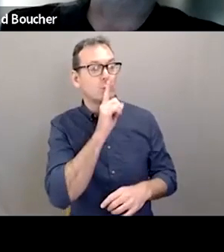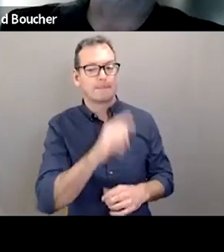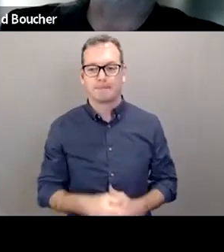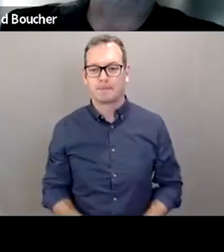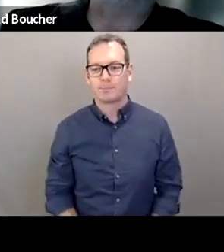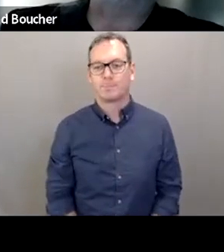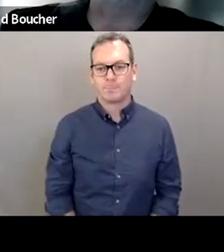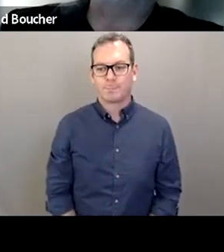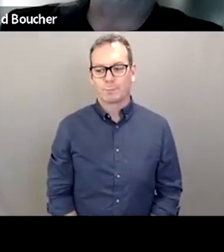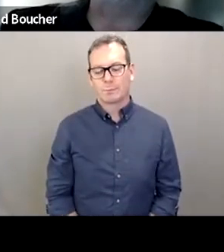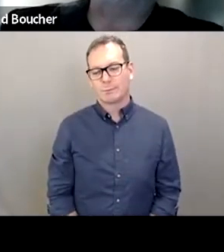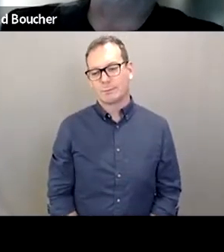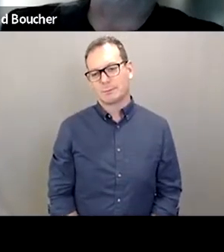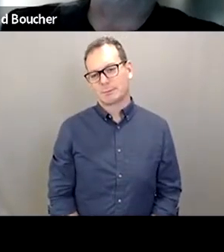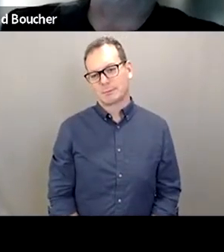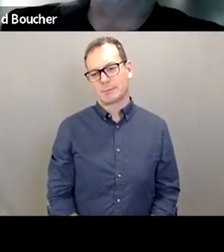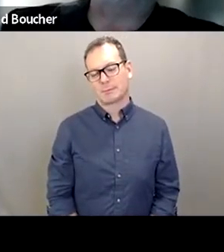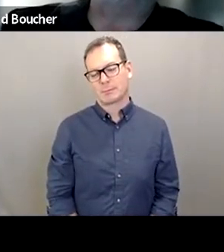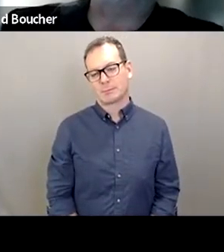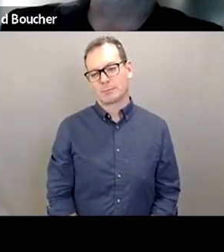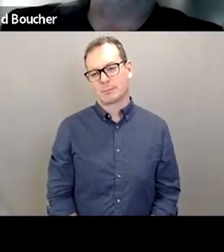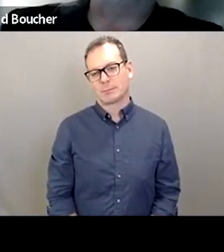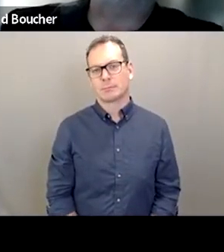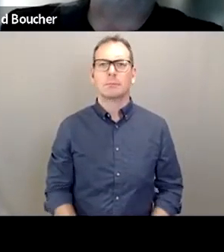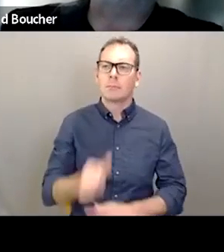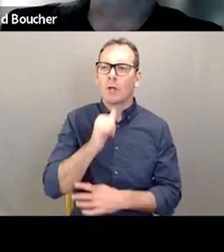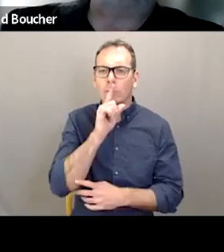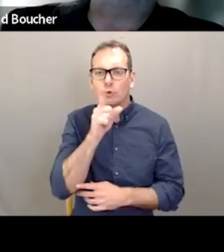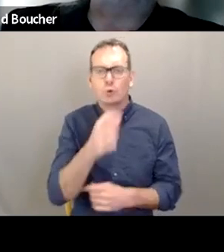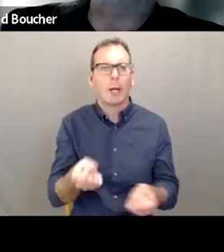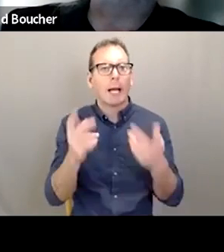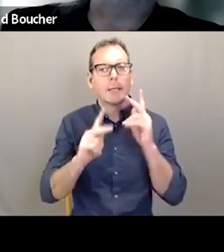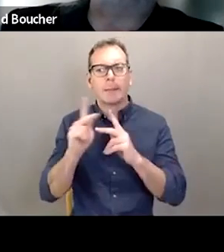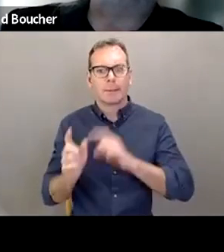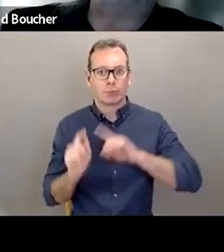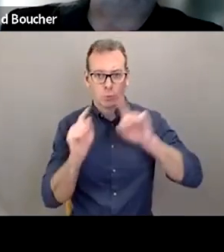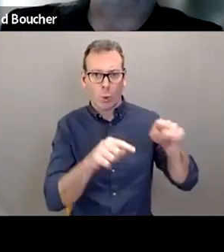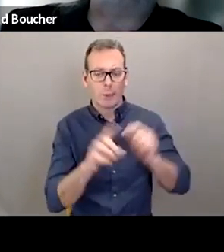so I’m not sure how many of our delegates attended the December 1st one of the sessions that my